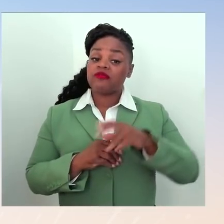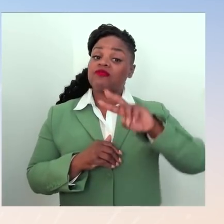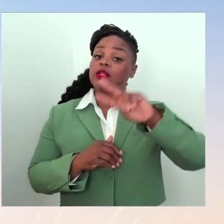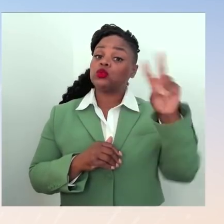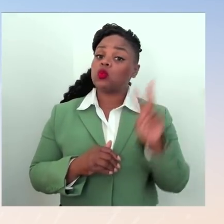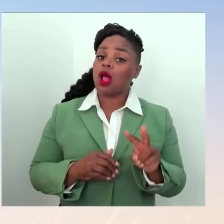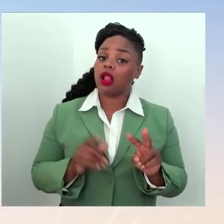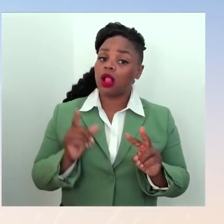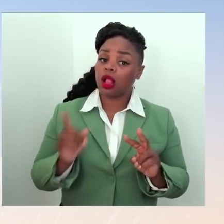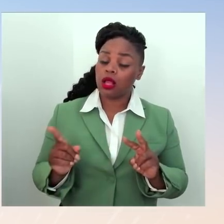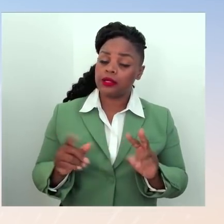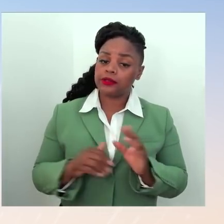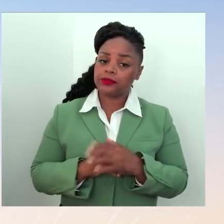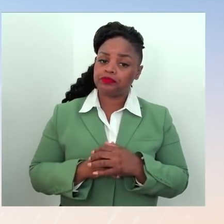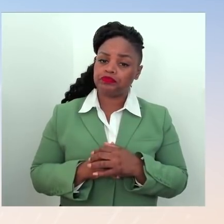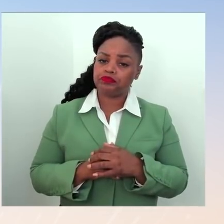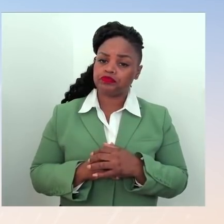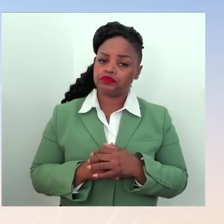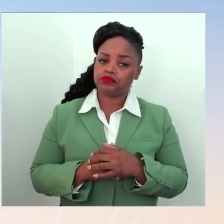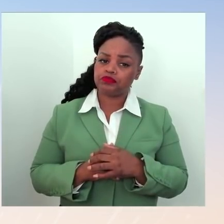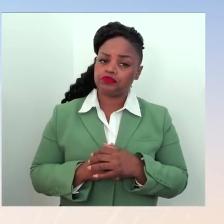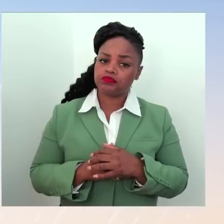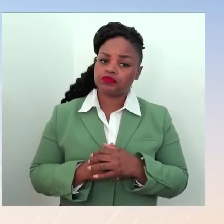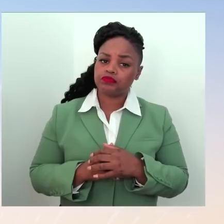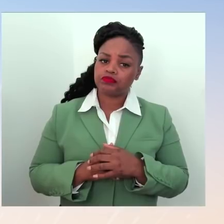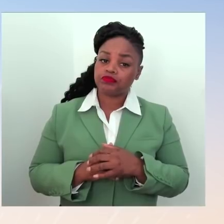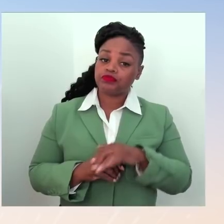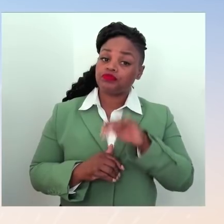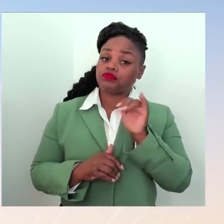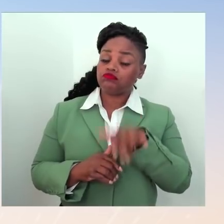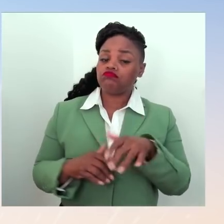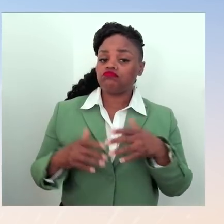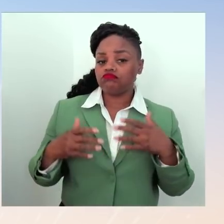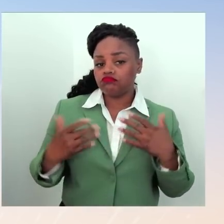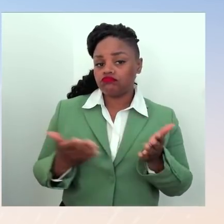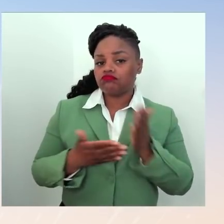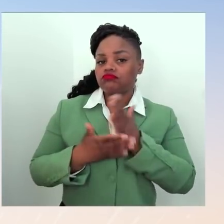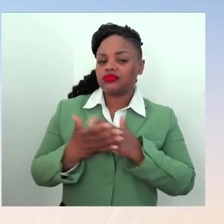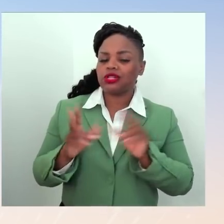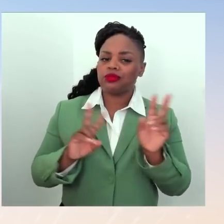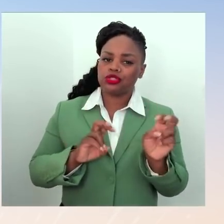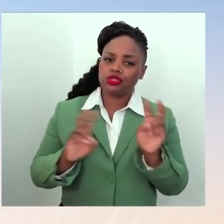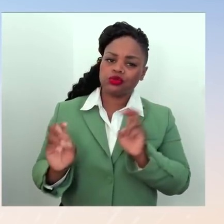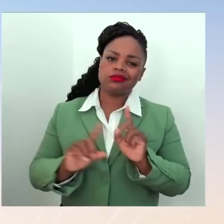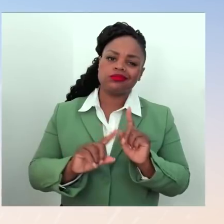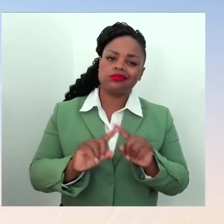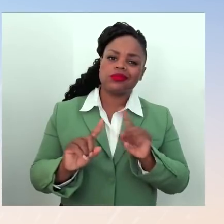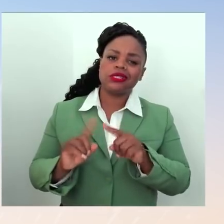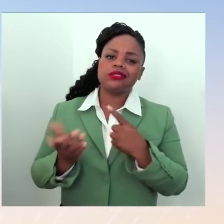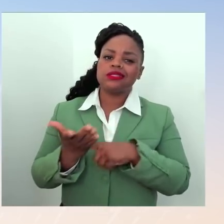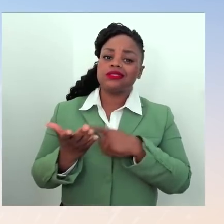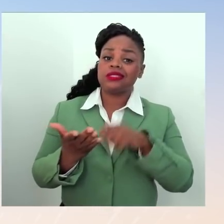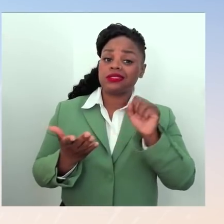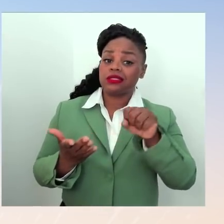including, certainly, energy security -- but also to discuss the health and welfare of detained U.S. citizens.